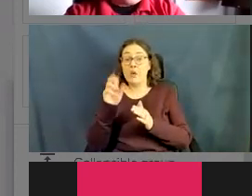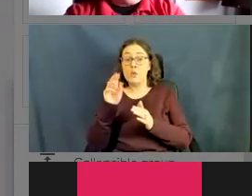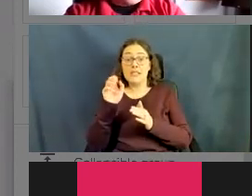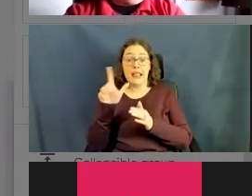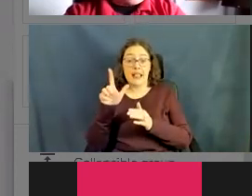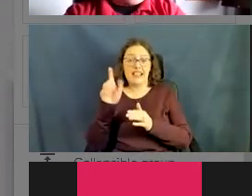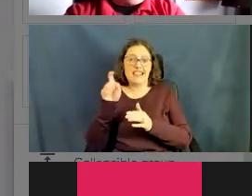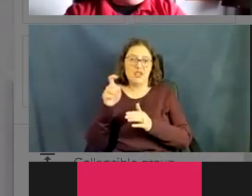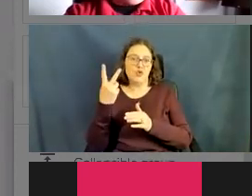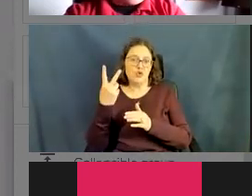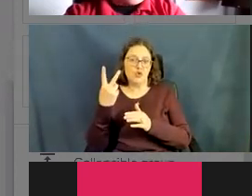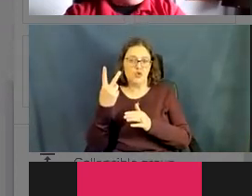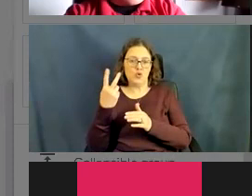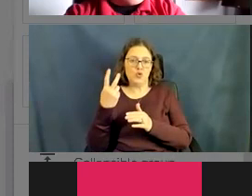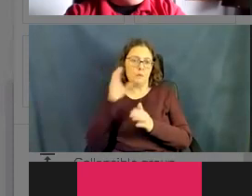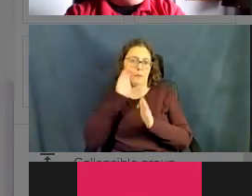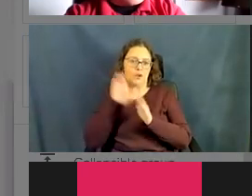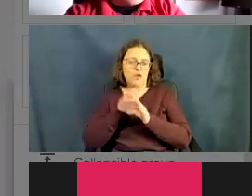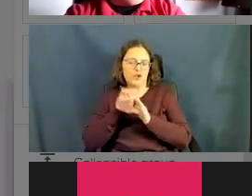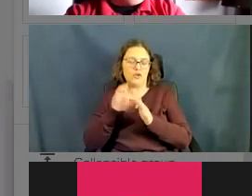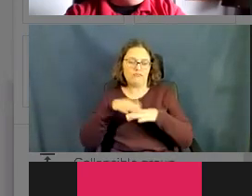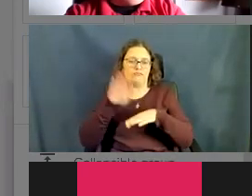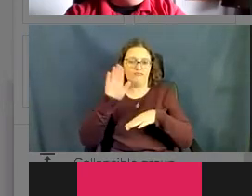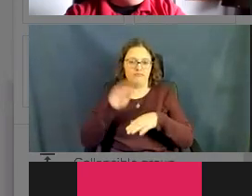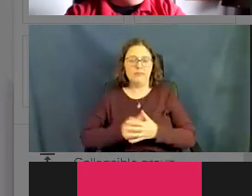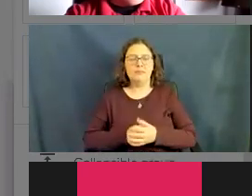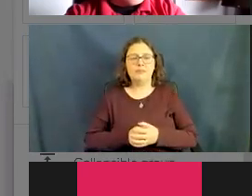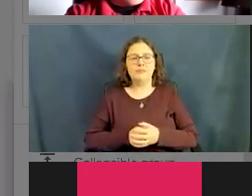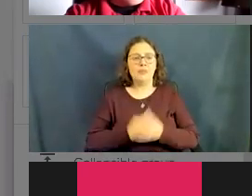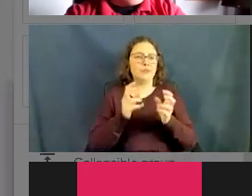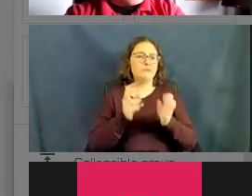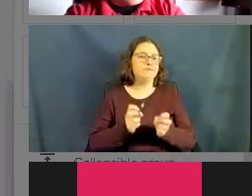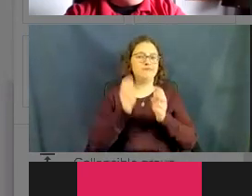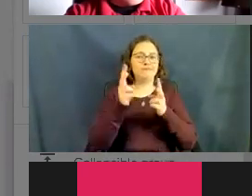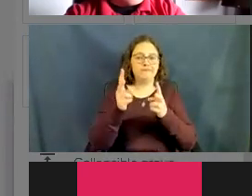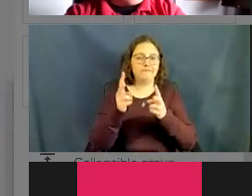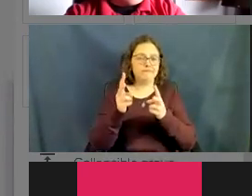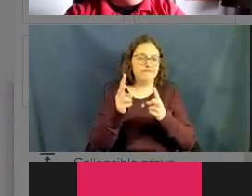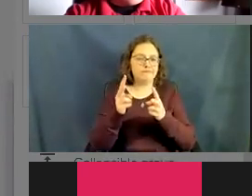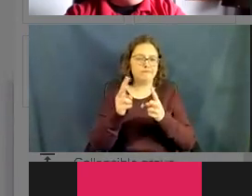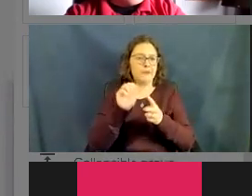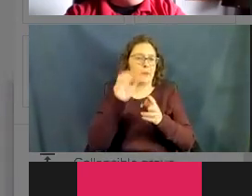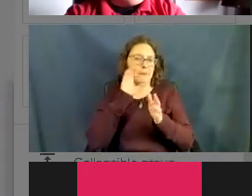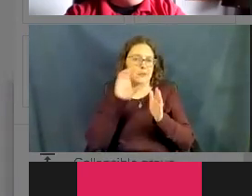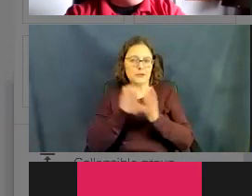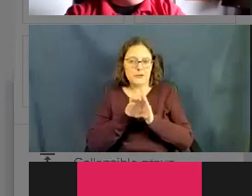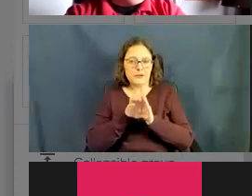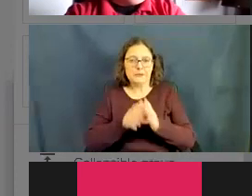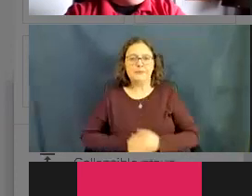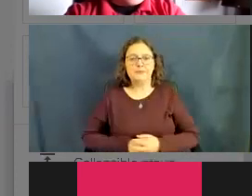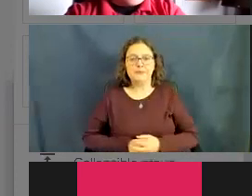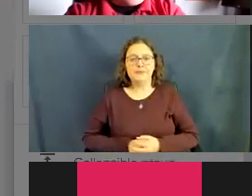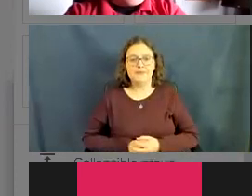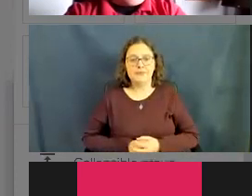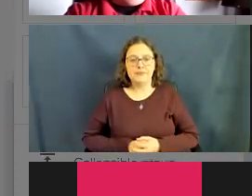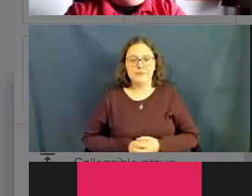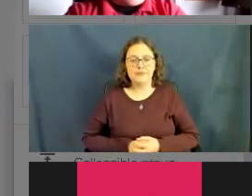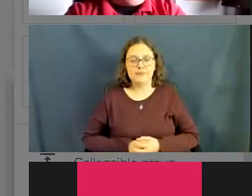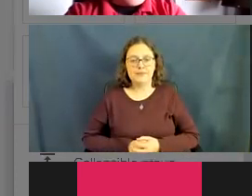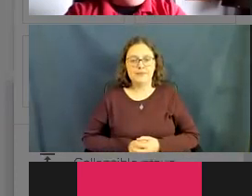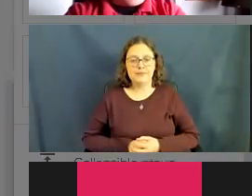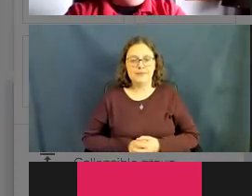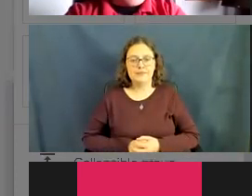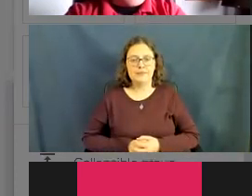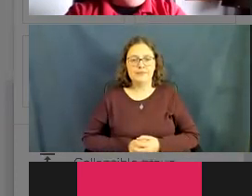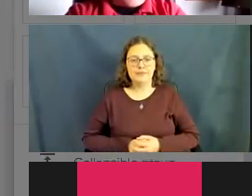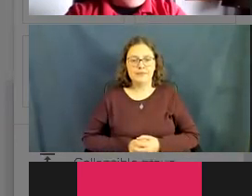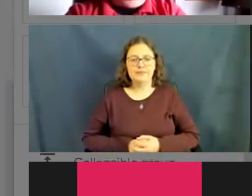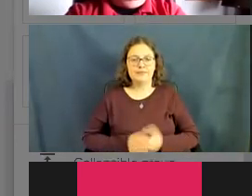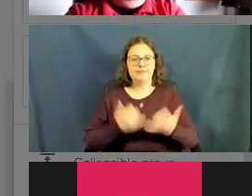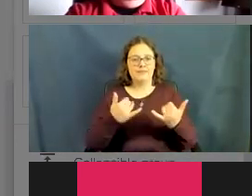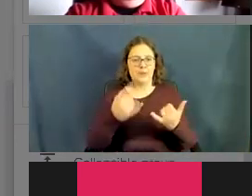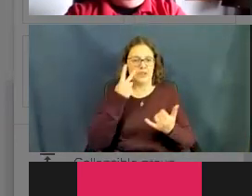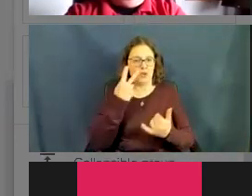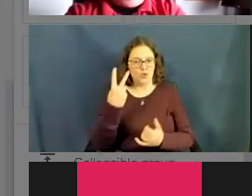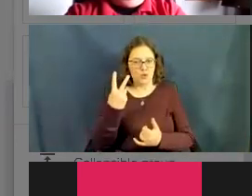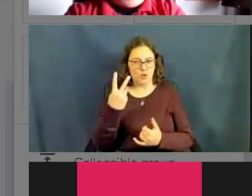When you click on that and drop down, before you do any pictures, modifications, typing